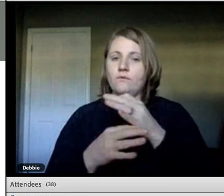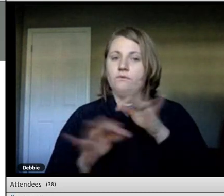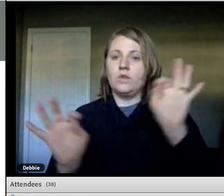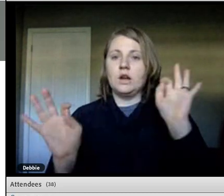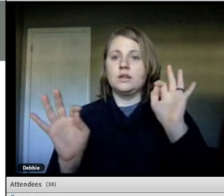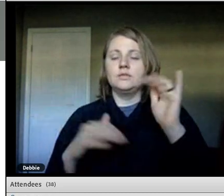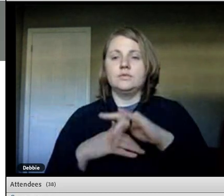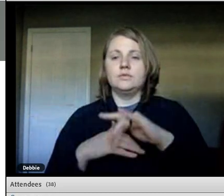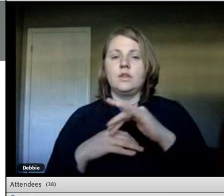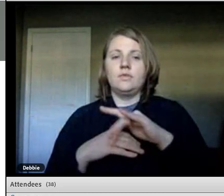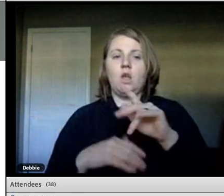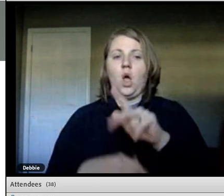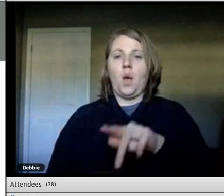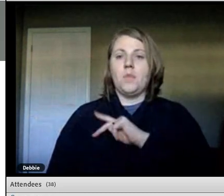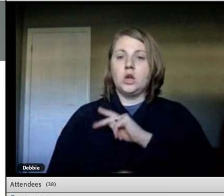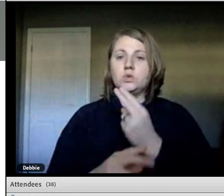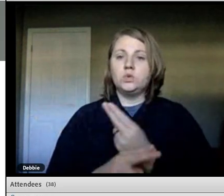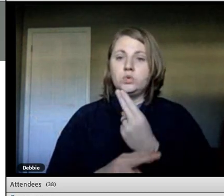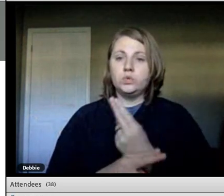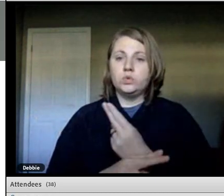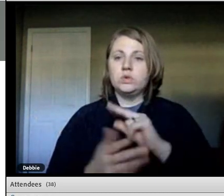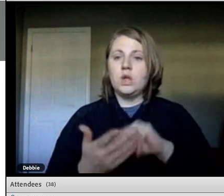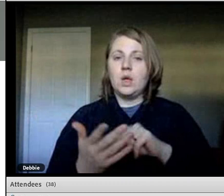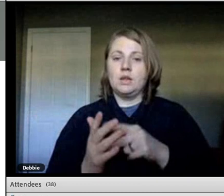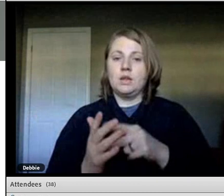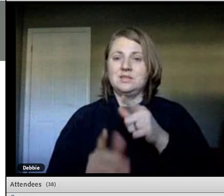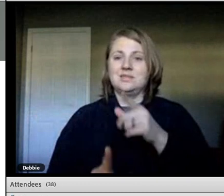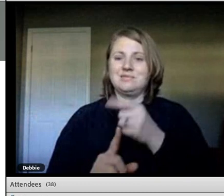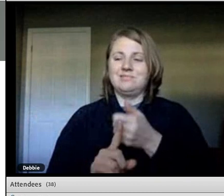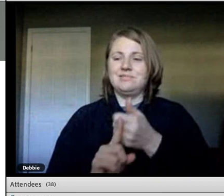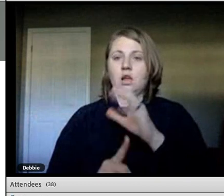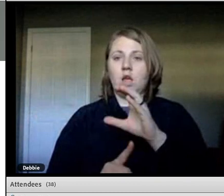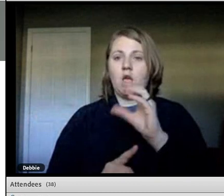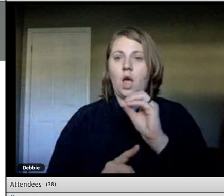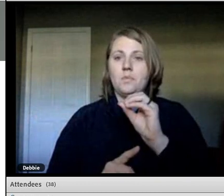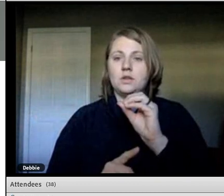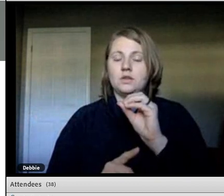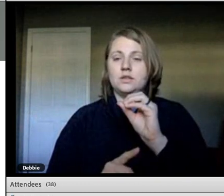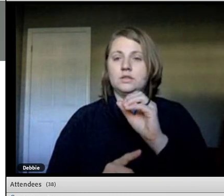Personal use means it is a company. It's proprietary software,